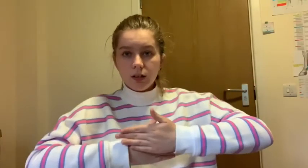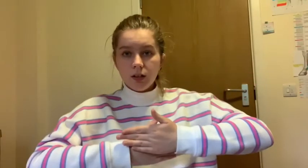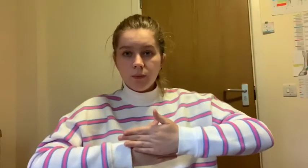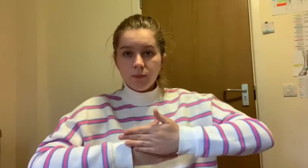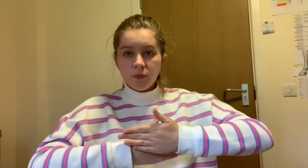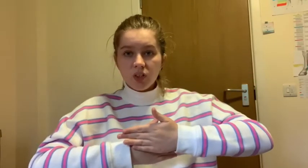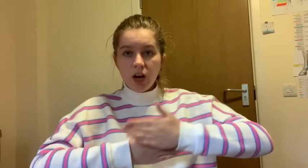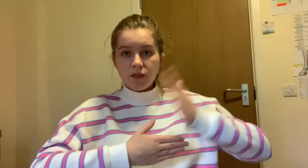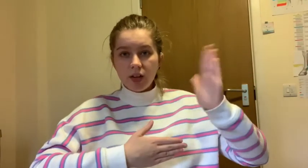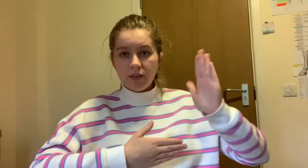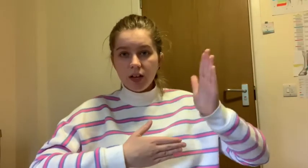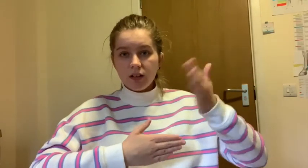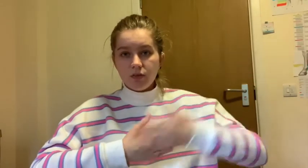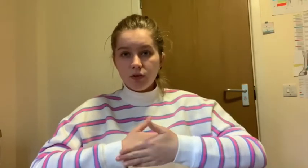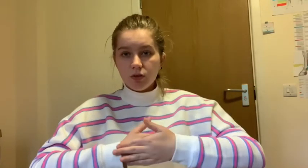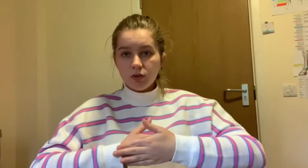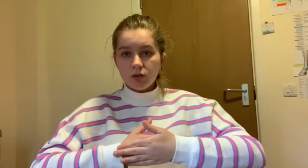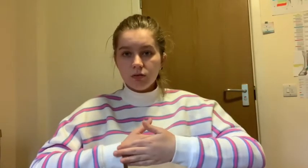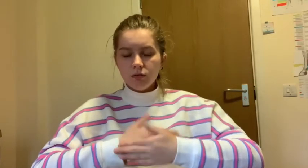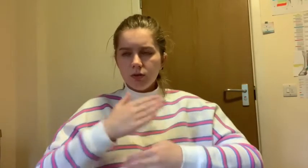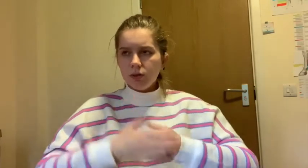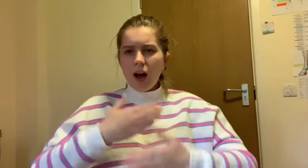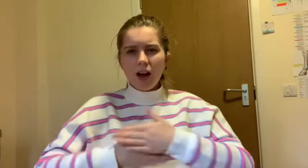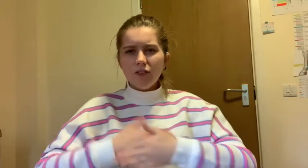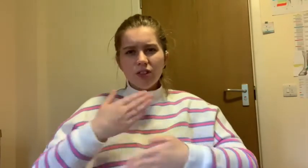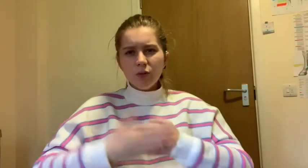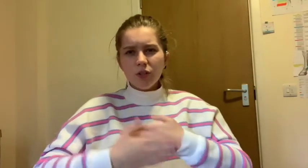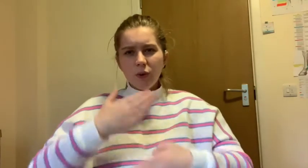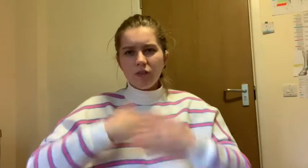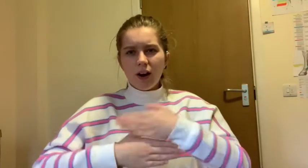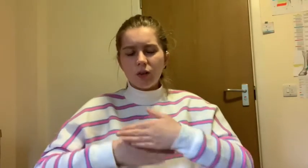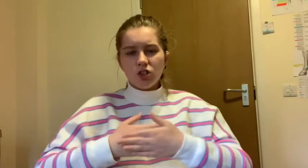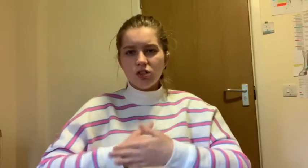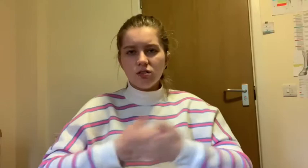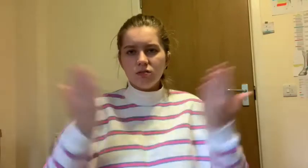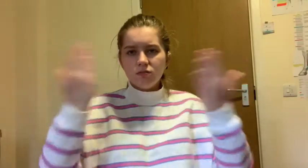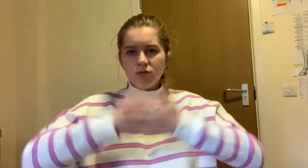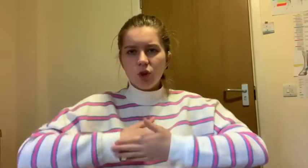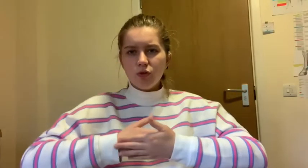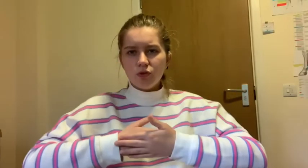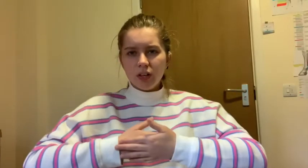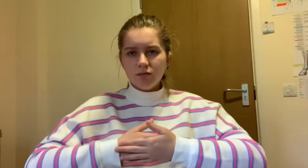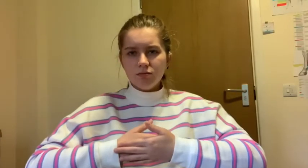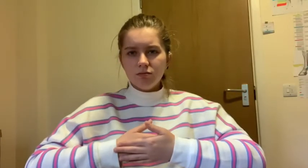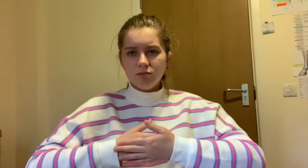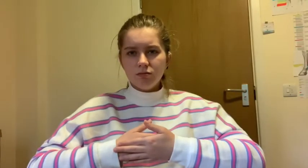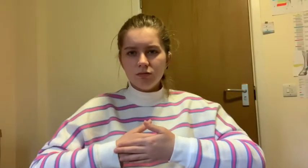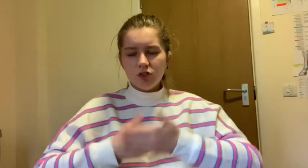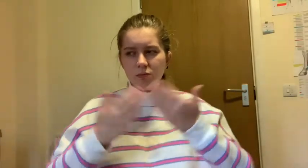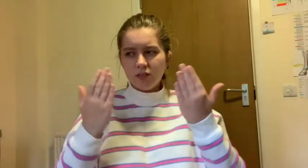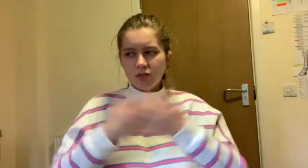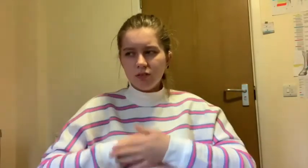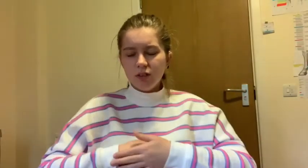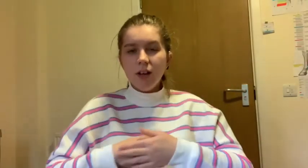So you have your left hand at the front... I never think which way round. Just go for it... it shouldn't be different...